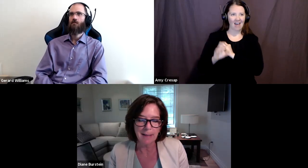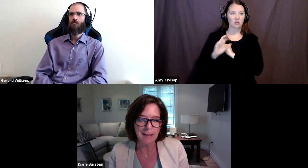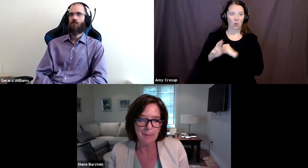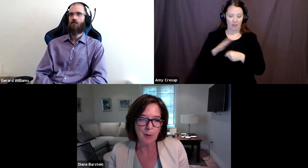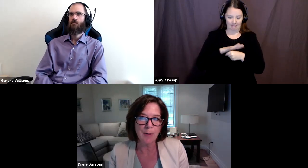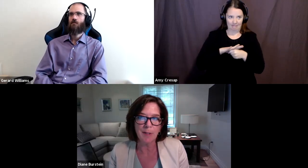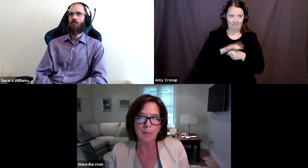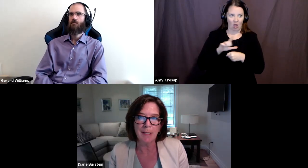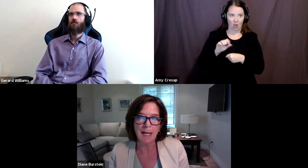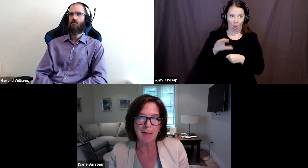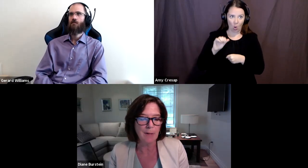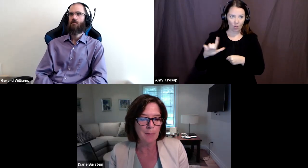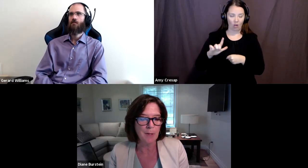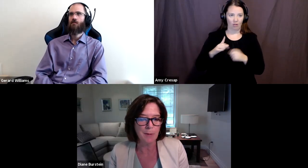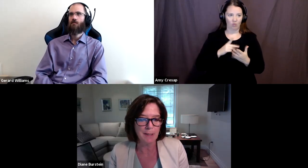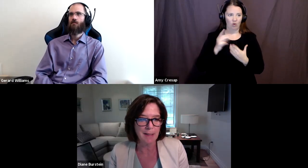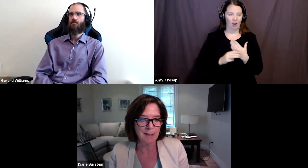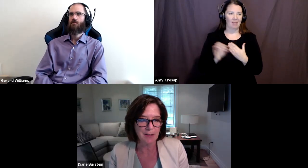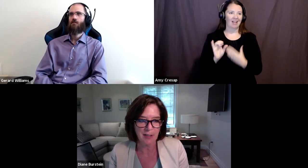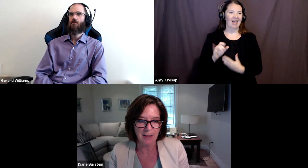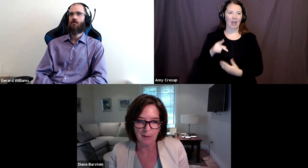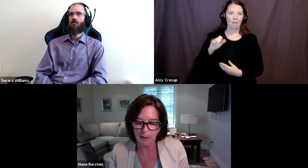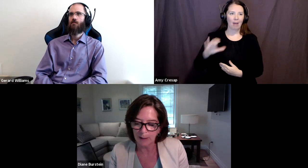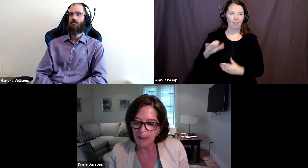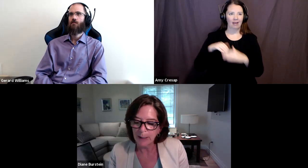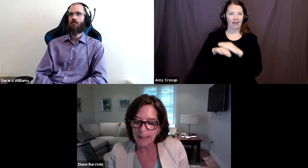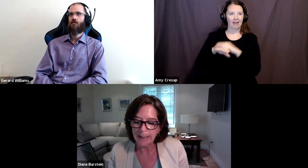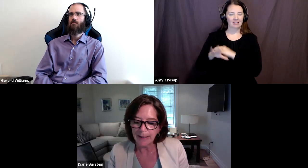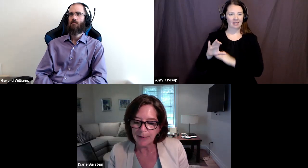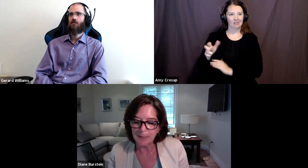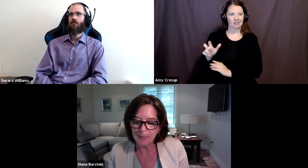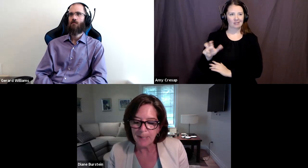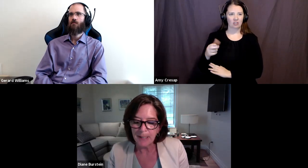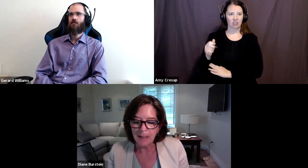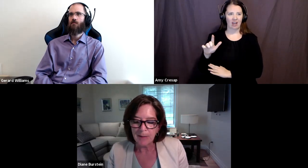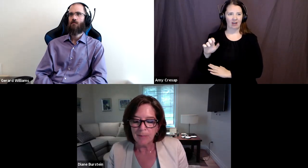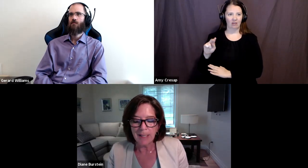programming you might have on public access channels.